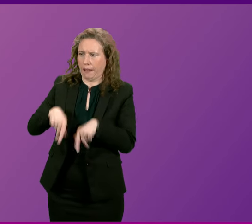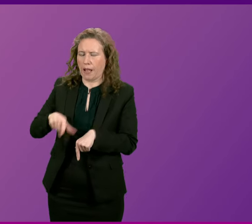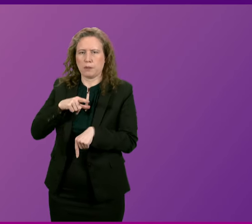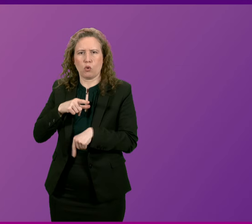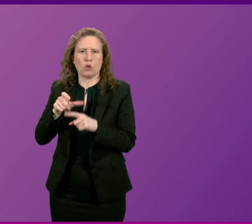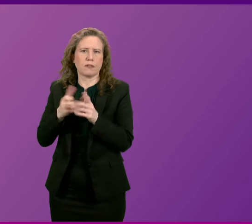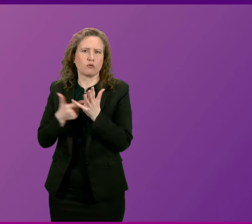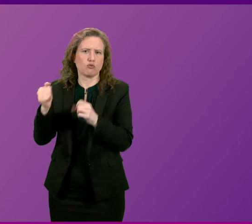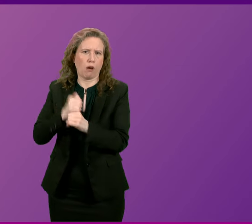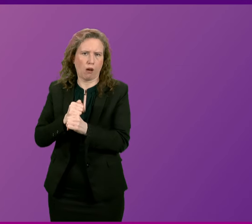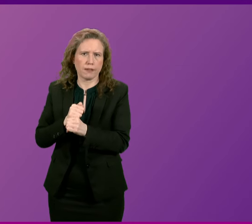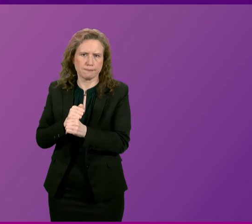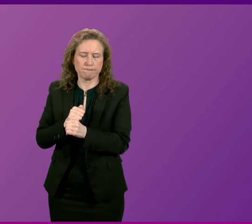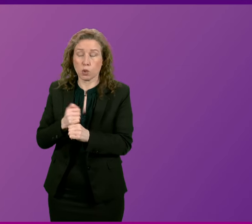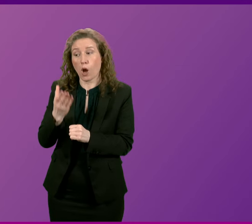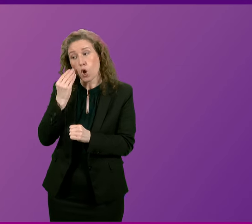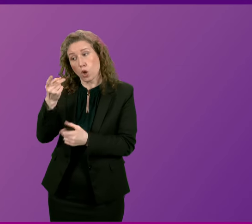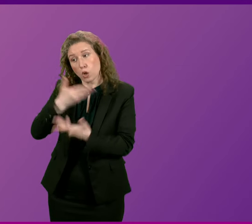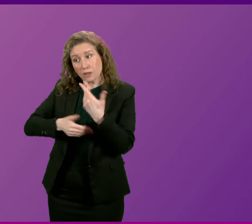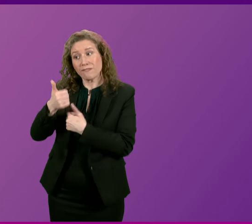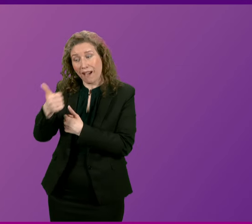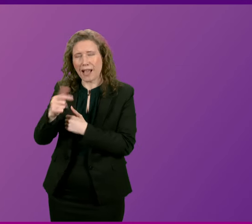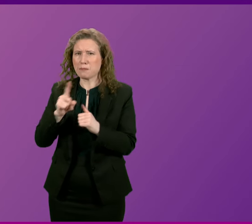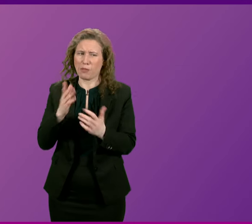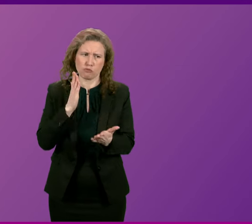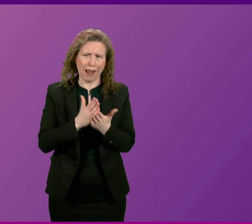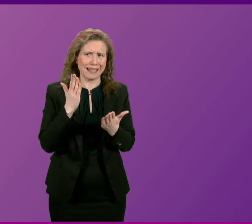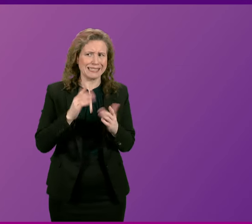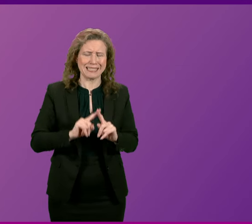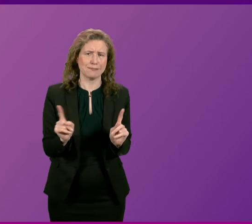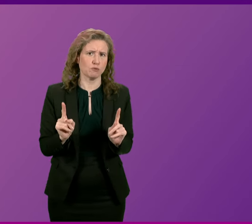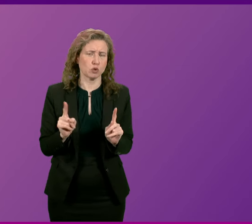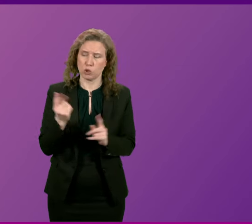I hear what the First Minister says, but the rhetoric and the reality on the ground are two very different things. The most recent Public Health Scotland audit of